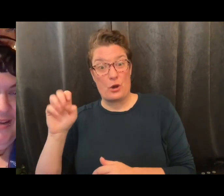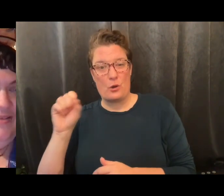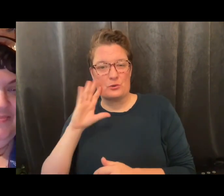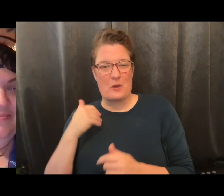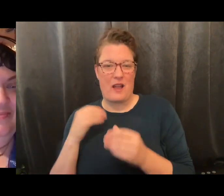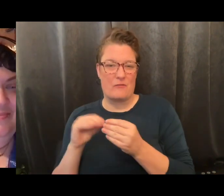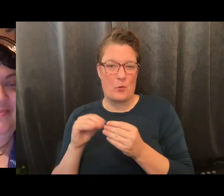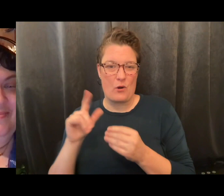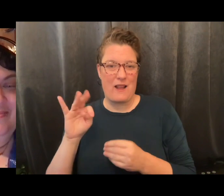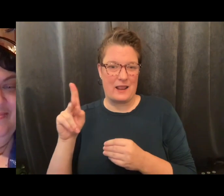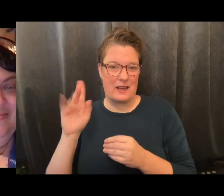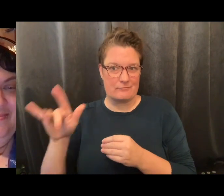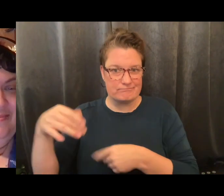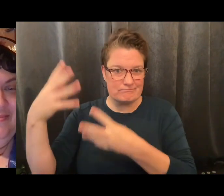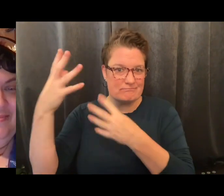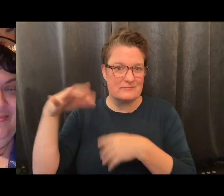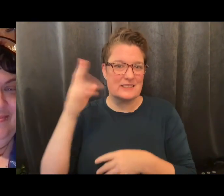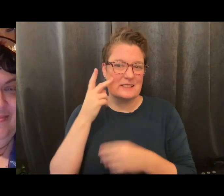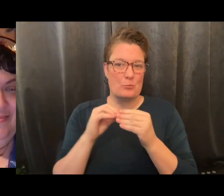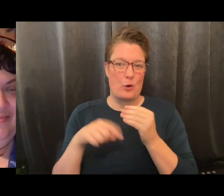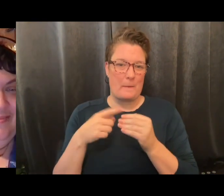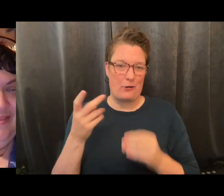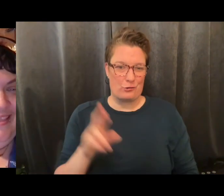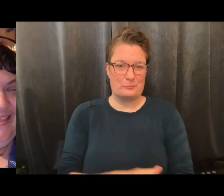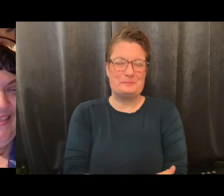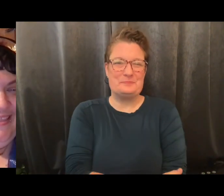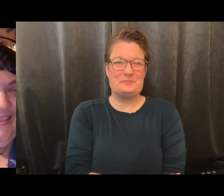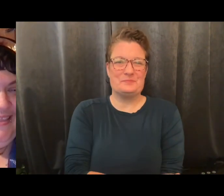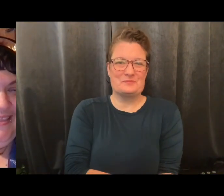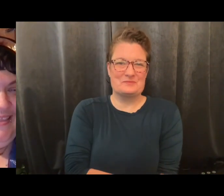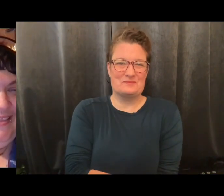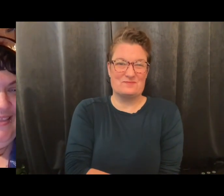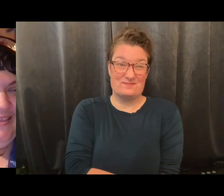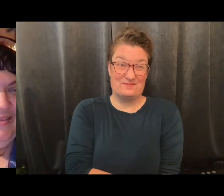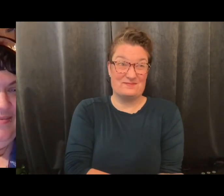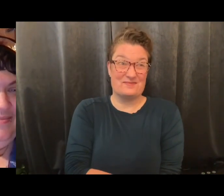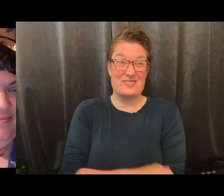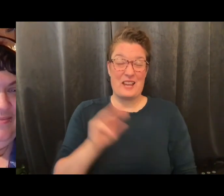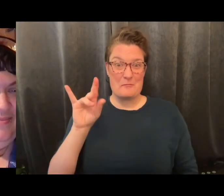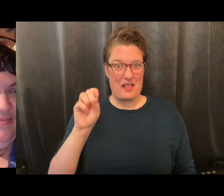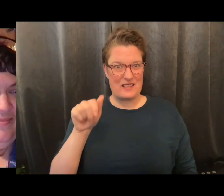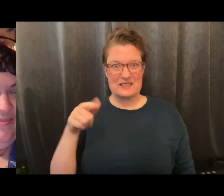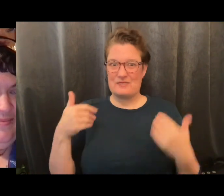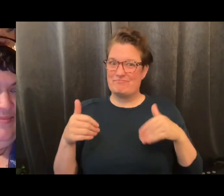So yeah, Melissa is a mover and a shaker and, so many interesting